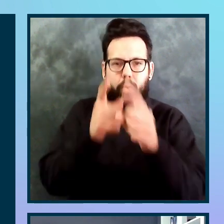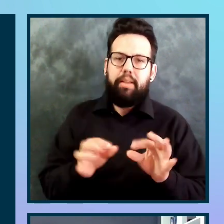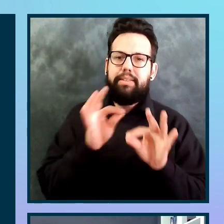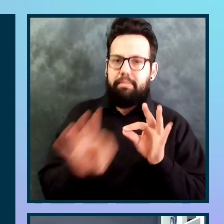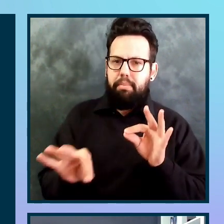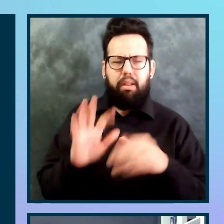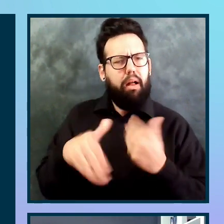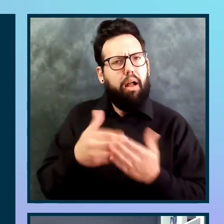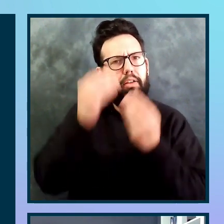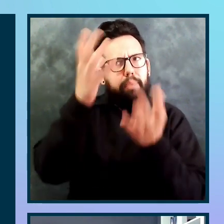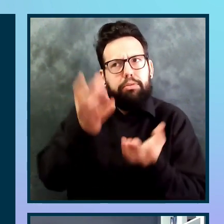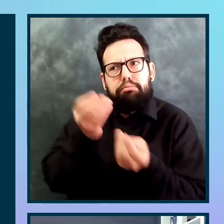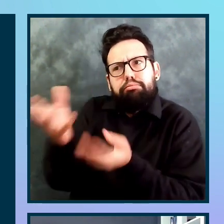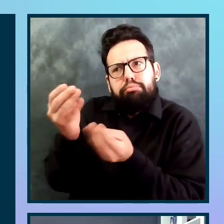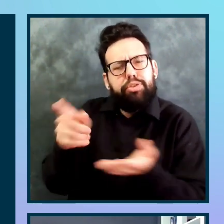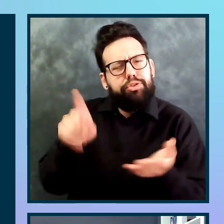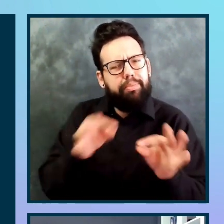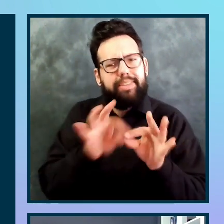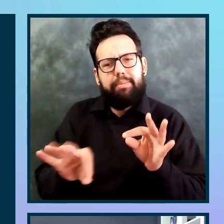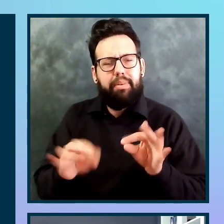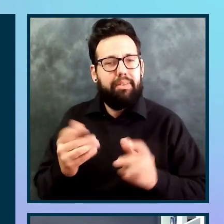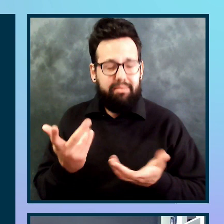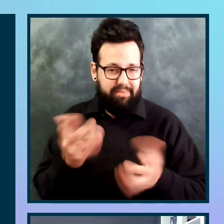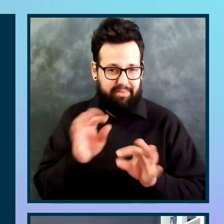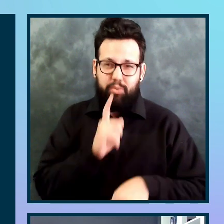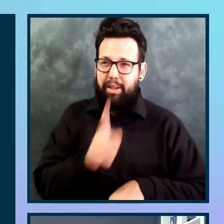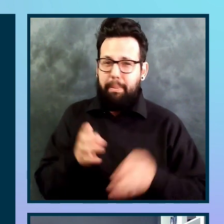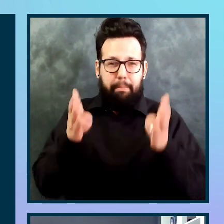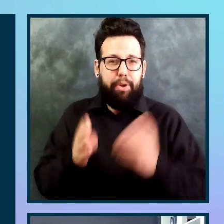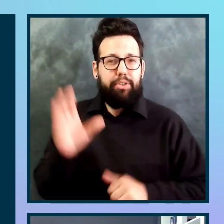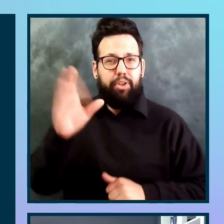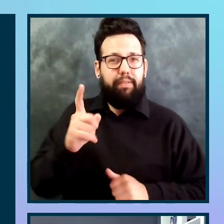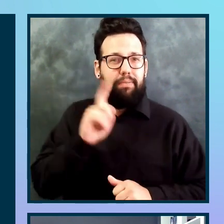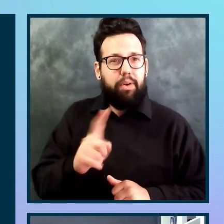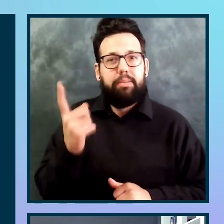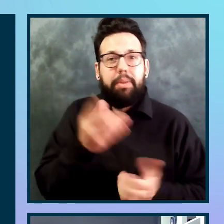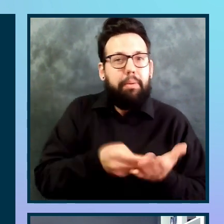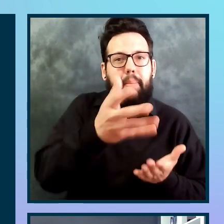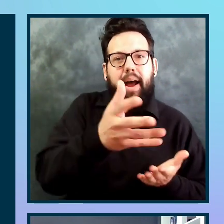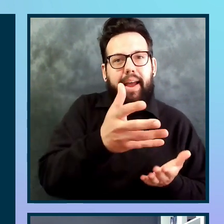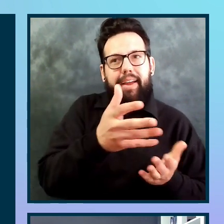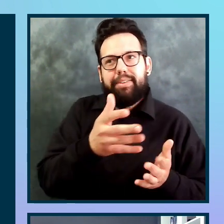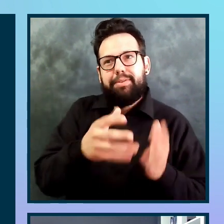Like I'm just searching for an item that I wanna add to my cart. So let's try to make those interactions,